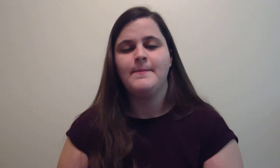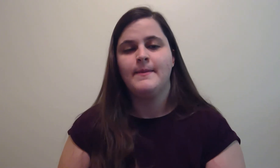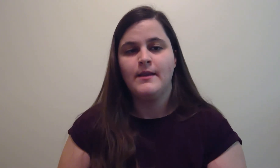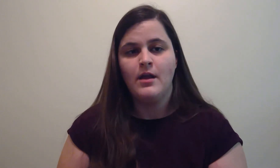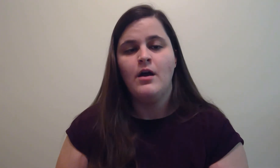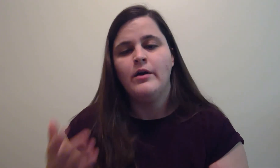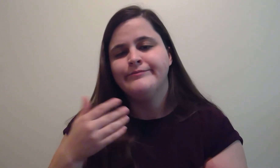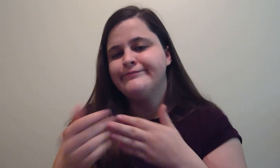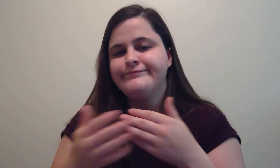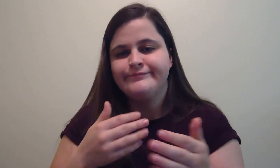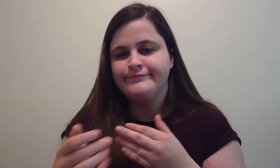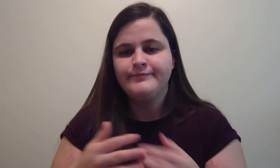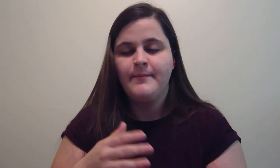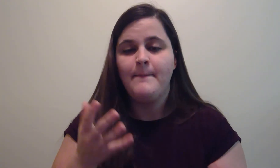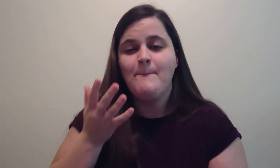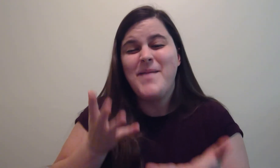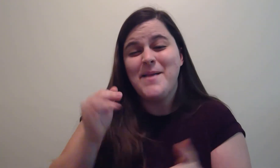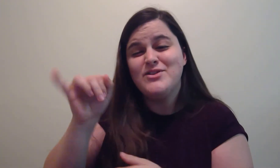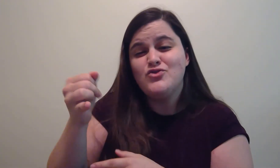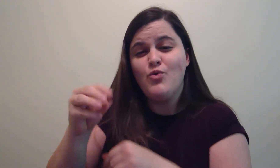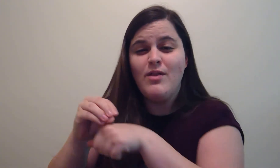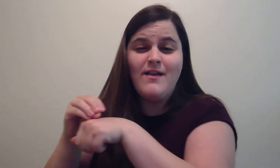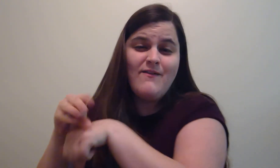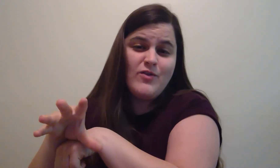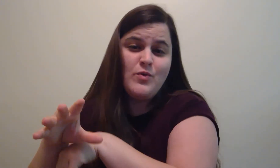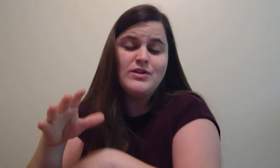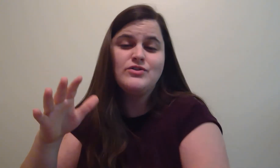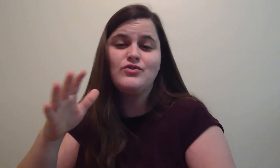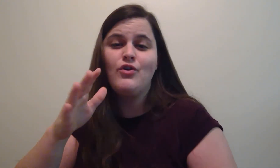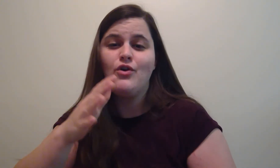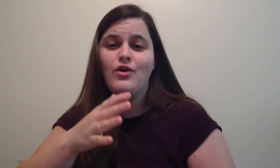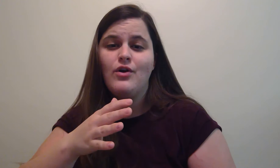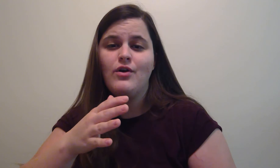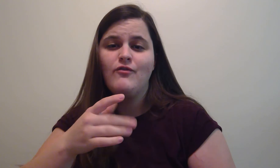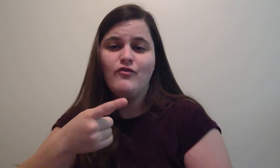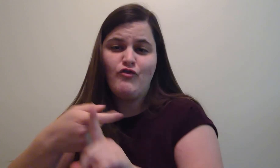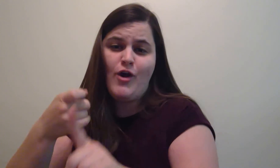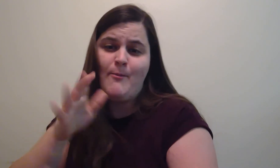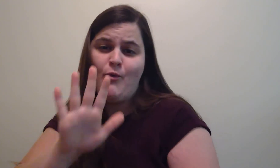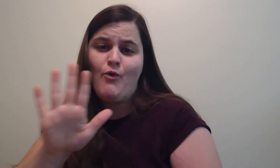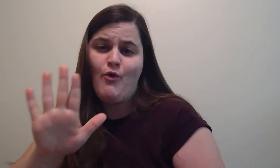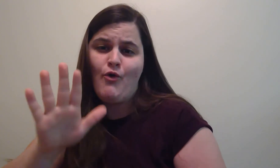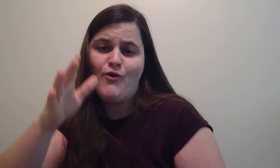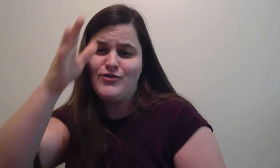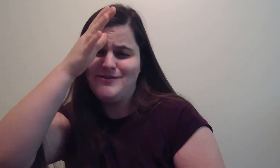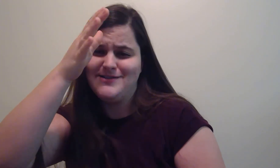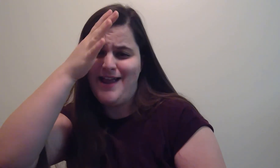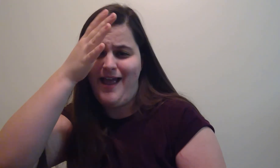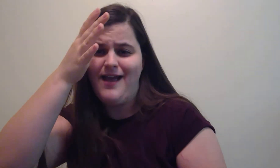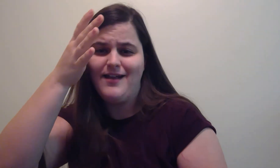Whatever. Maybe Juli's aesthetic sensibilities have been permanently screwed up by her father